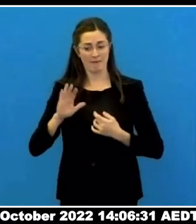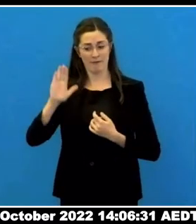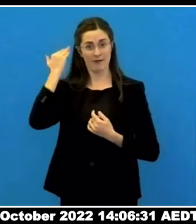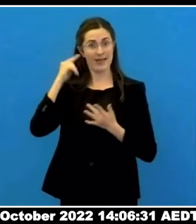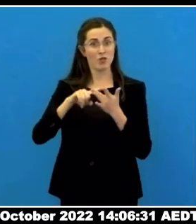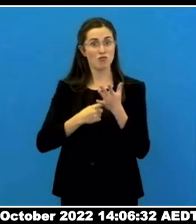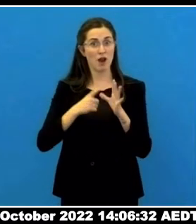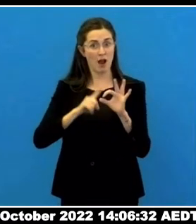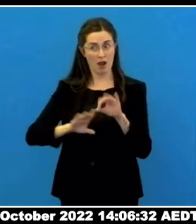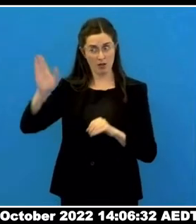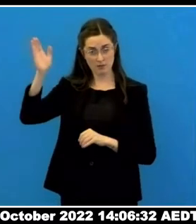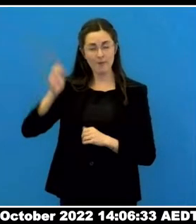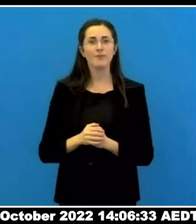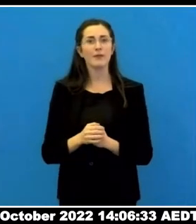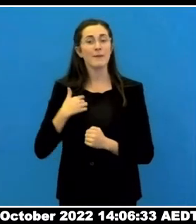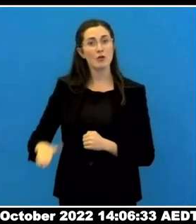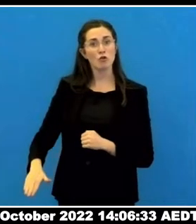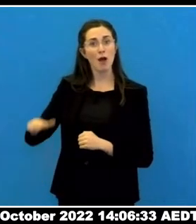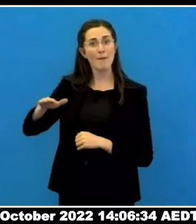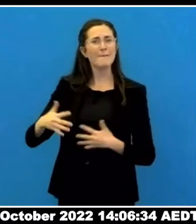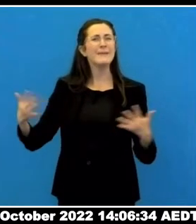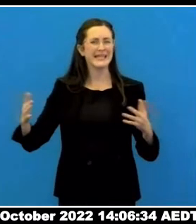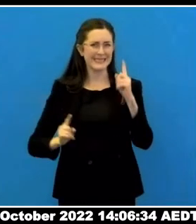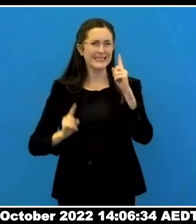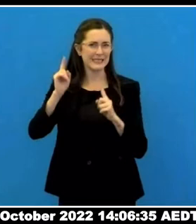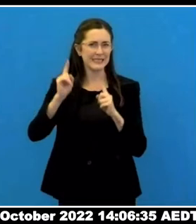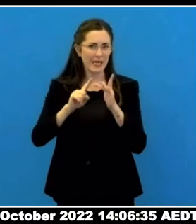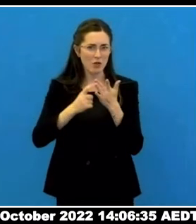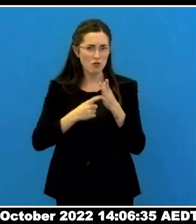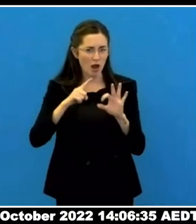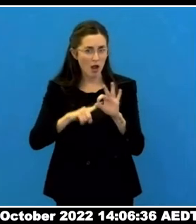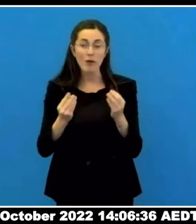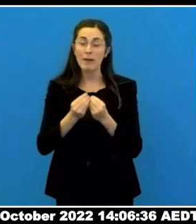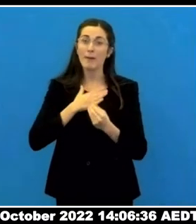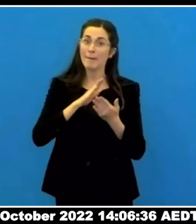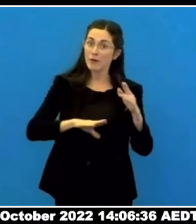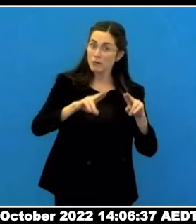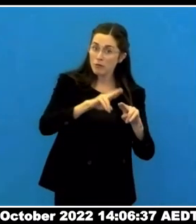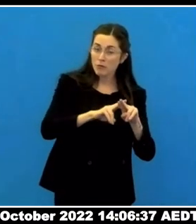I grew up in a large city in Iraq with my parents and brothers.